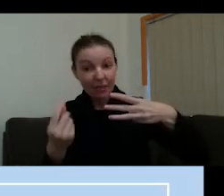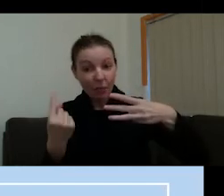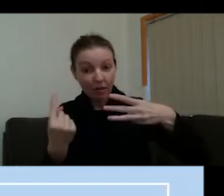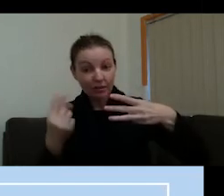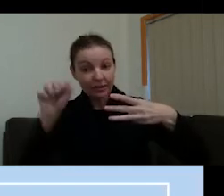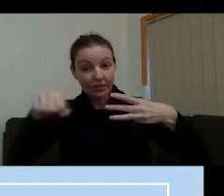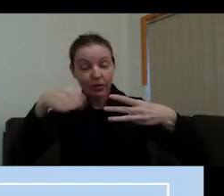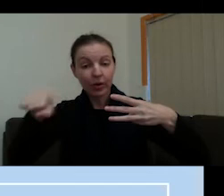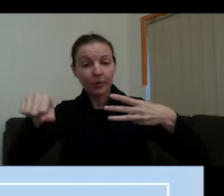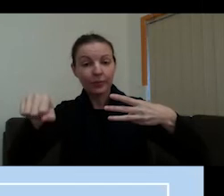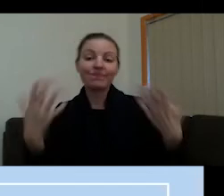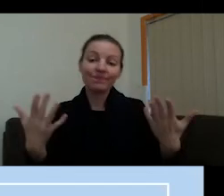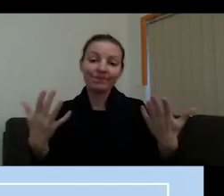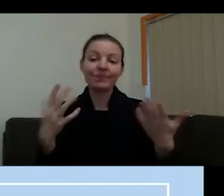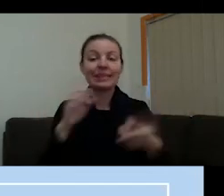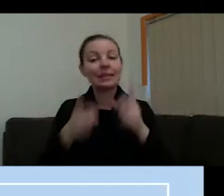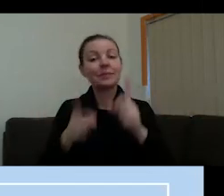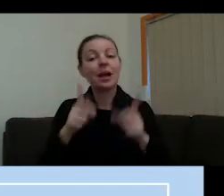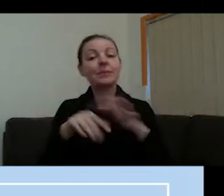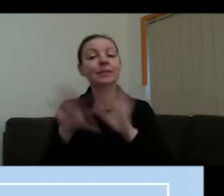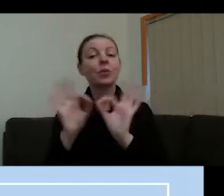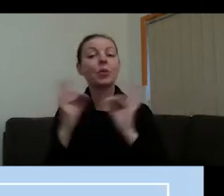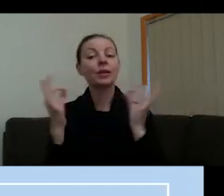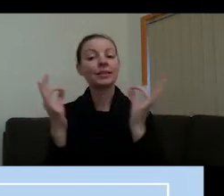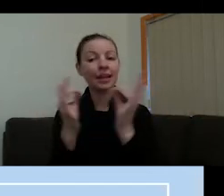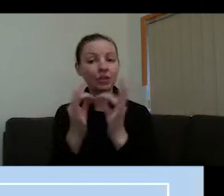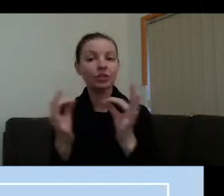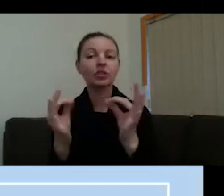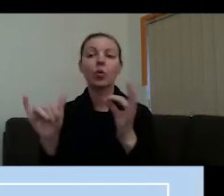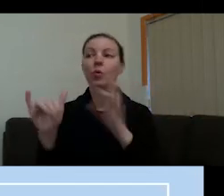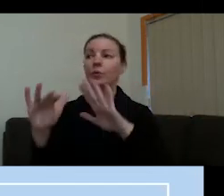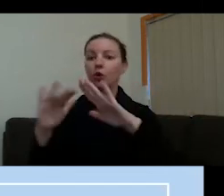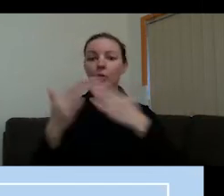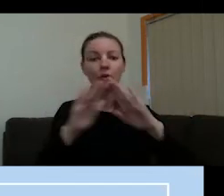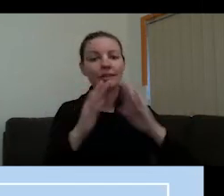organisations and, like, communities of practice, there are people who